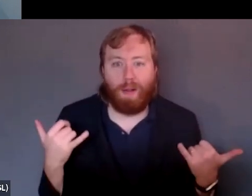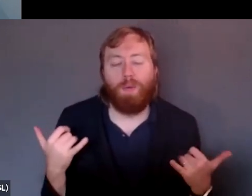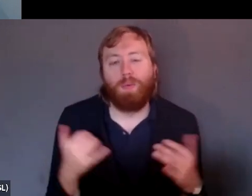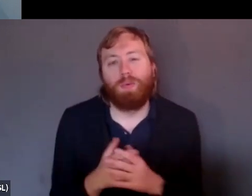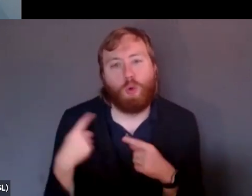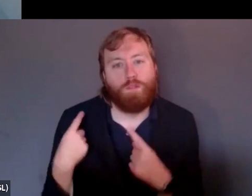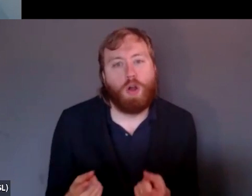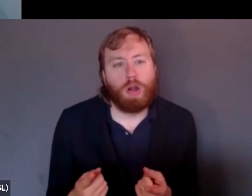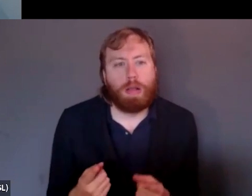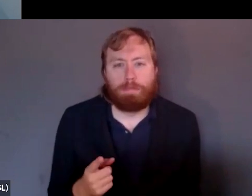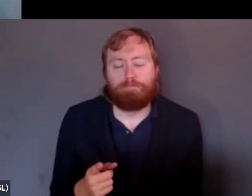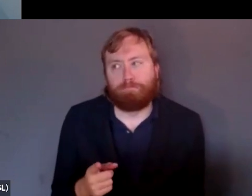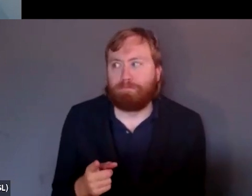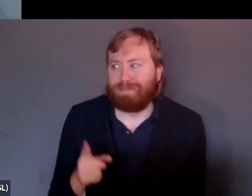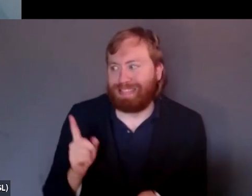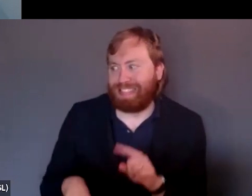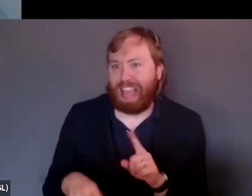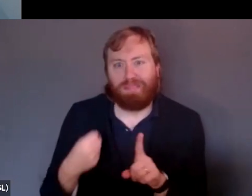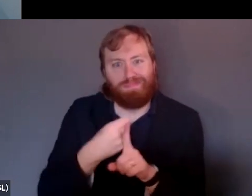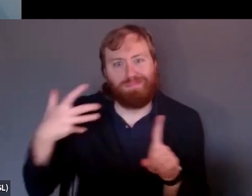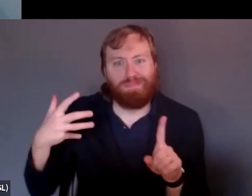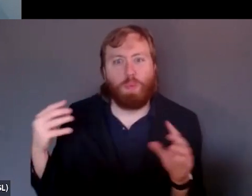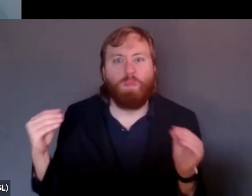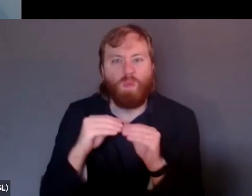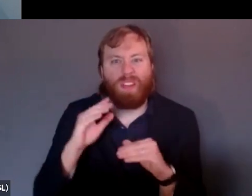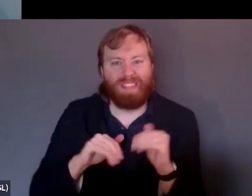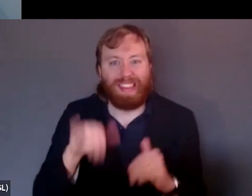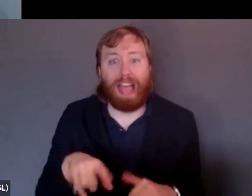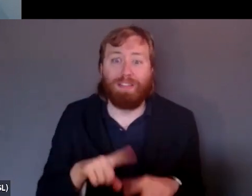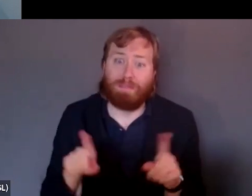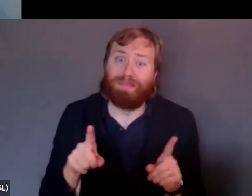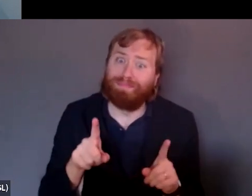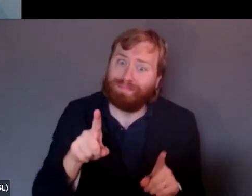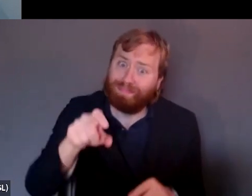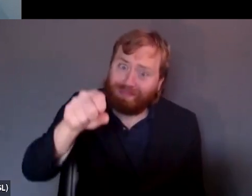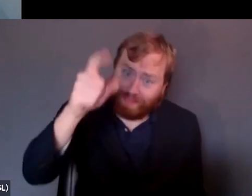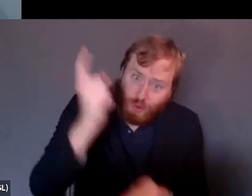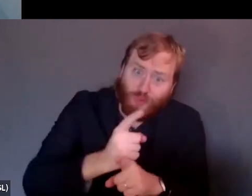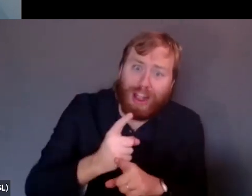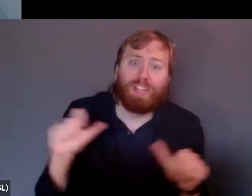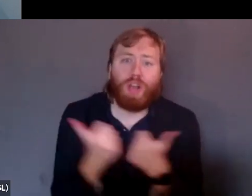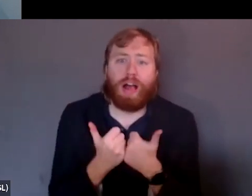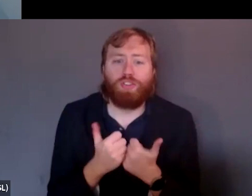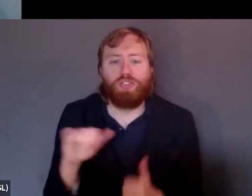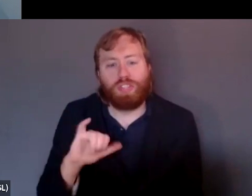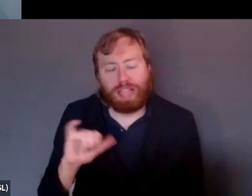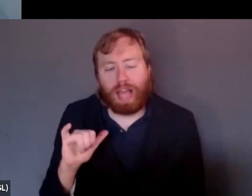I'm not sure I can speak to it too much more than that, other than then yes, this is one of the big challenging areas, just like PDFs and other things as well.